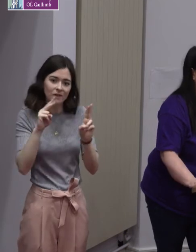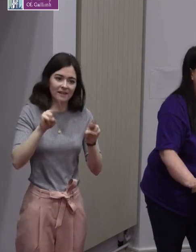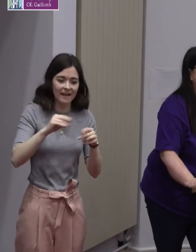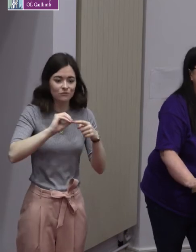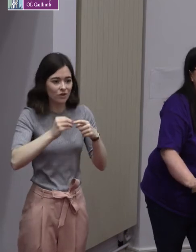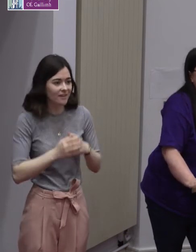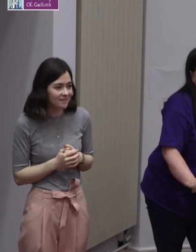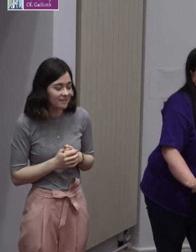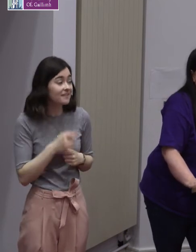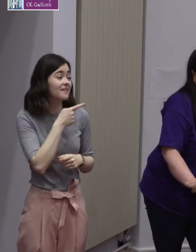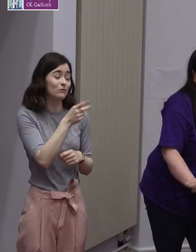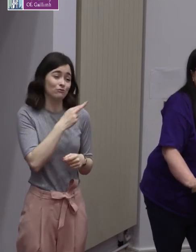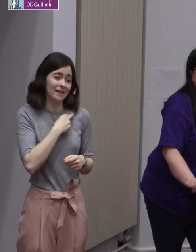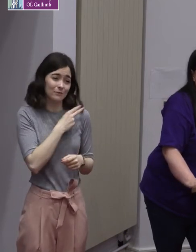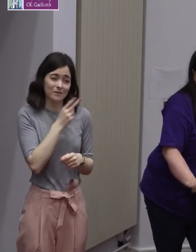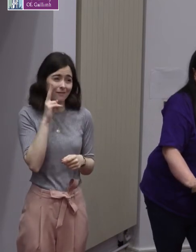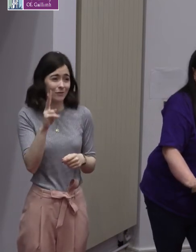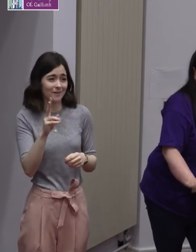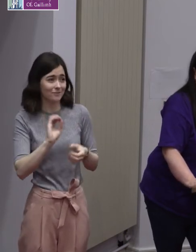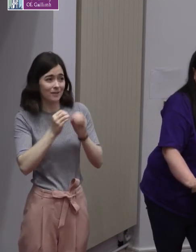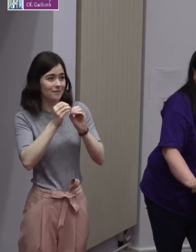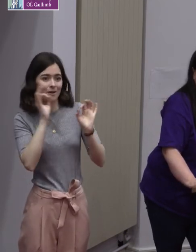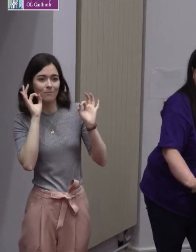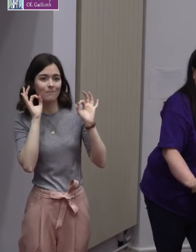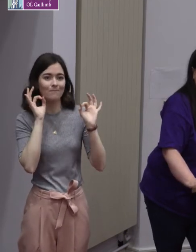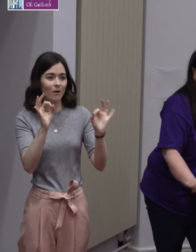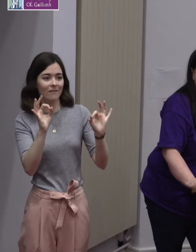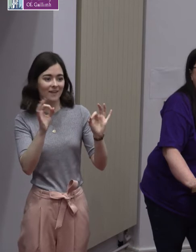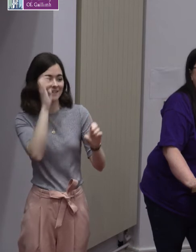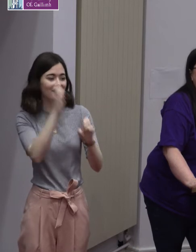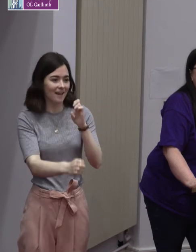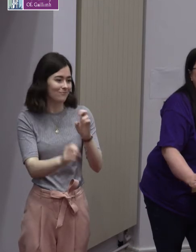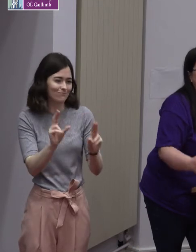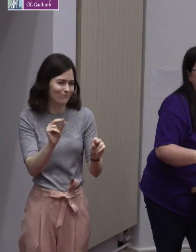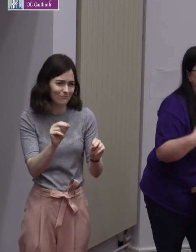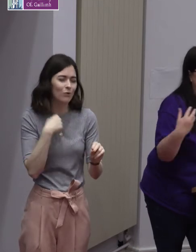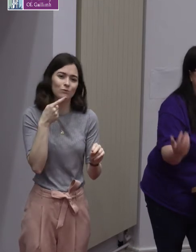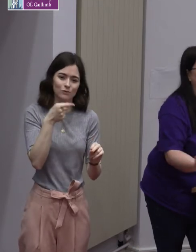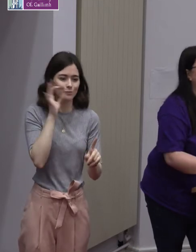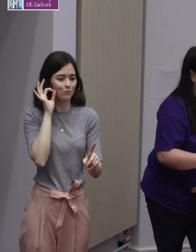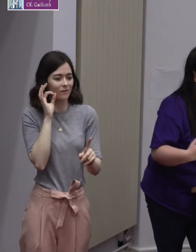We're not looking to create some perfect object at the end, perfectionism is in the working